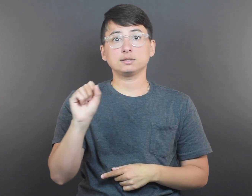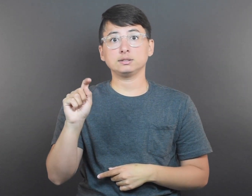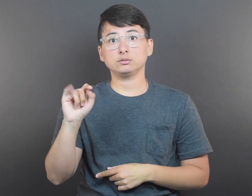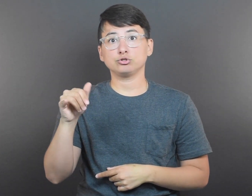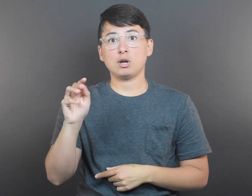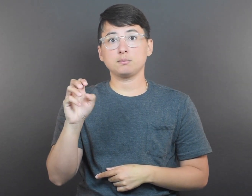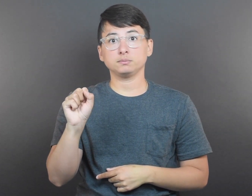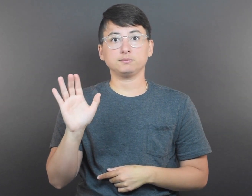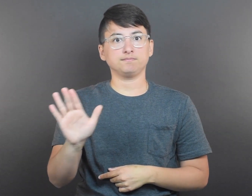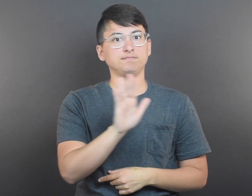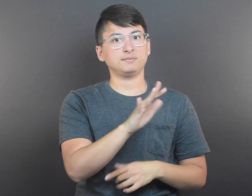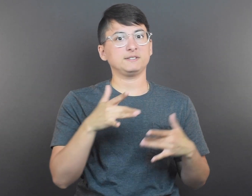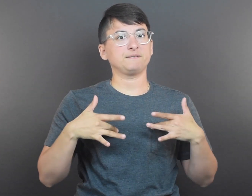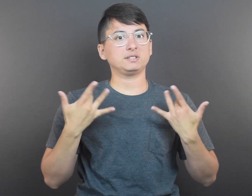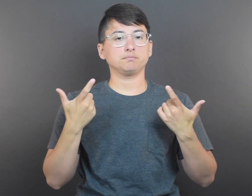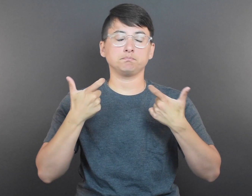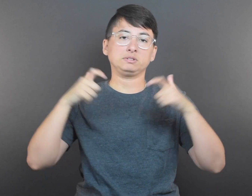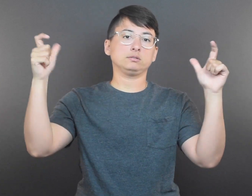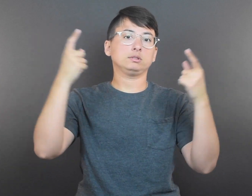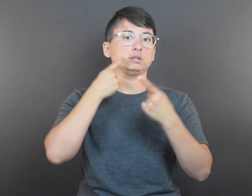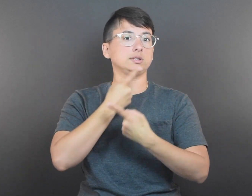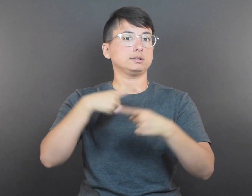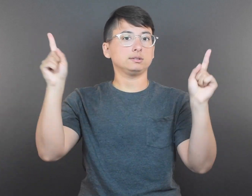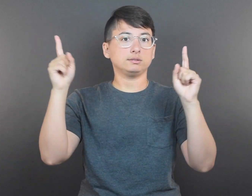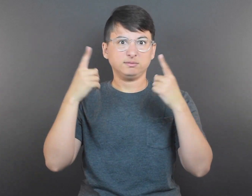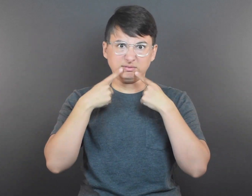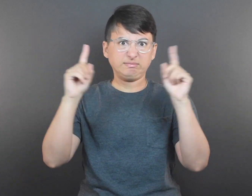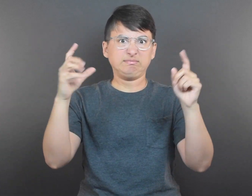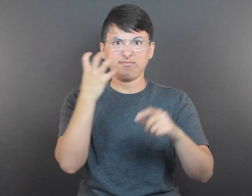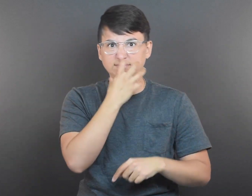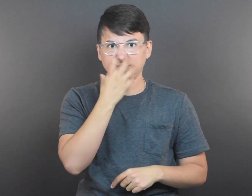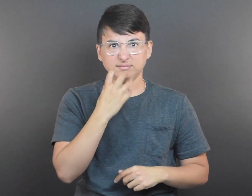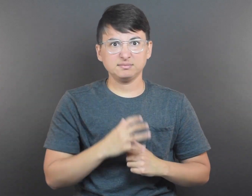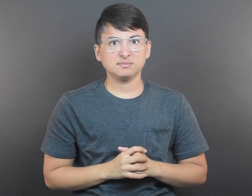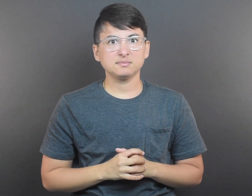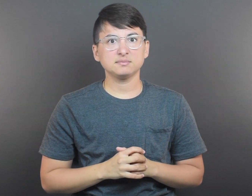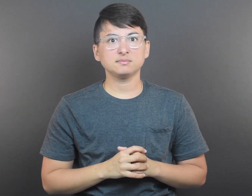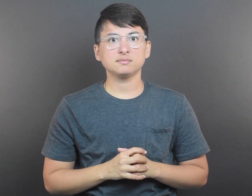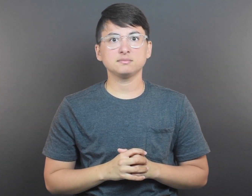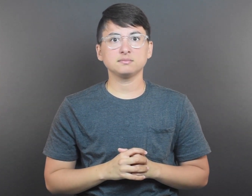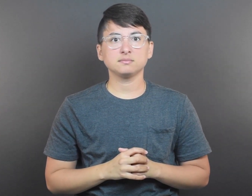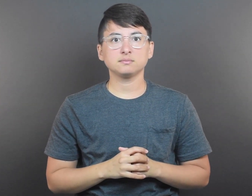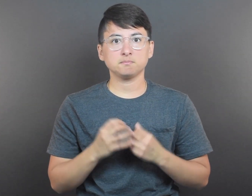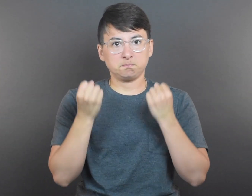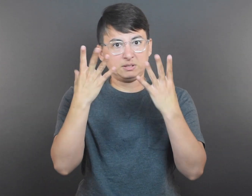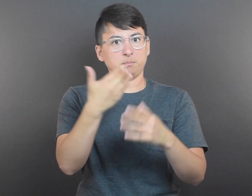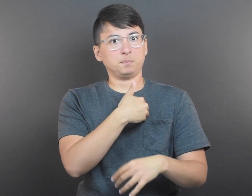coming out to get tested.